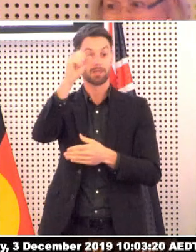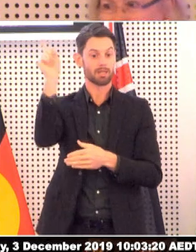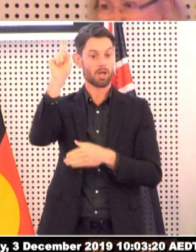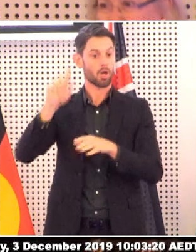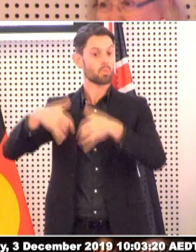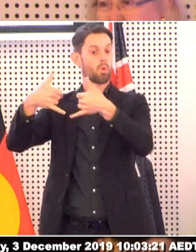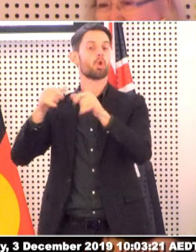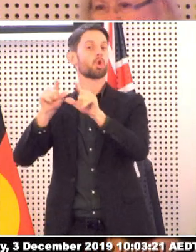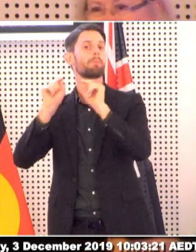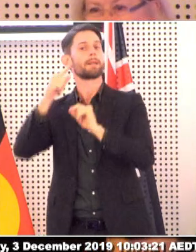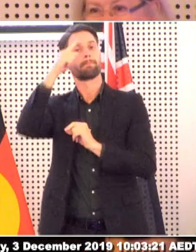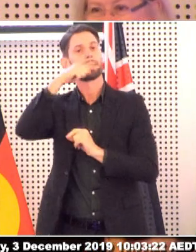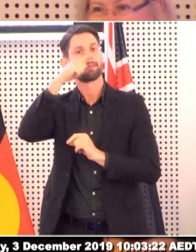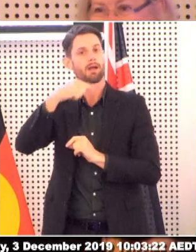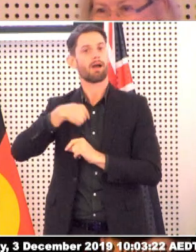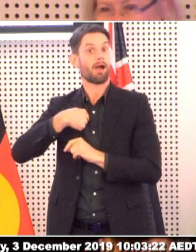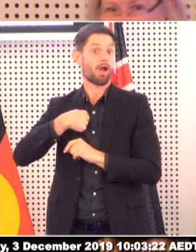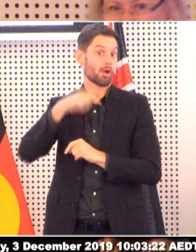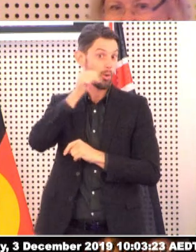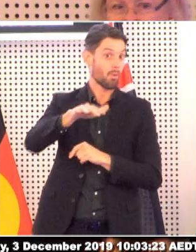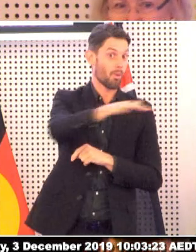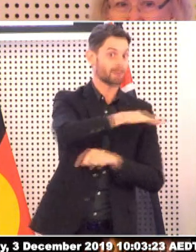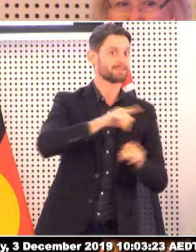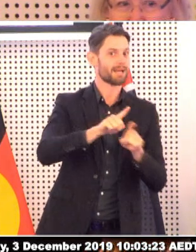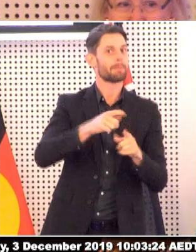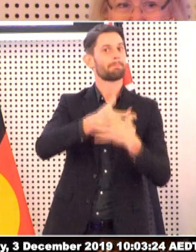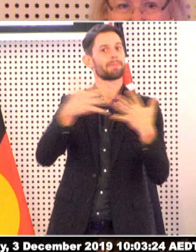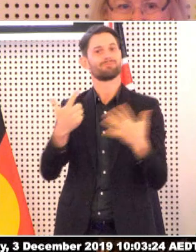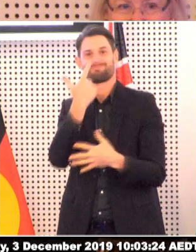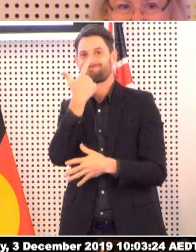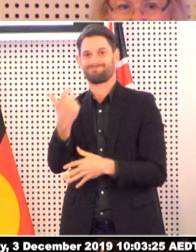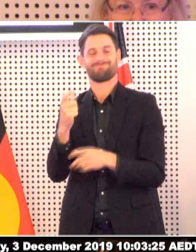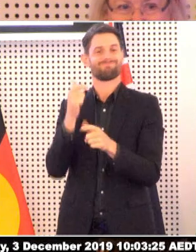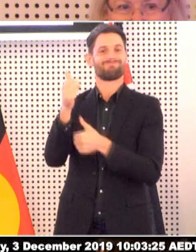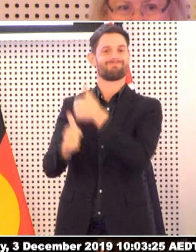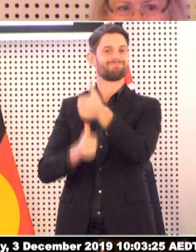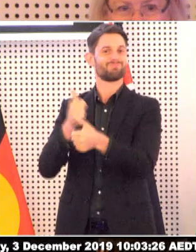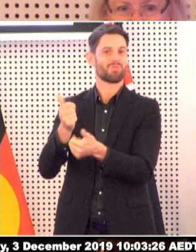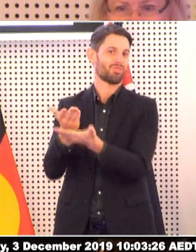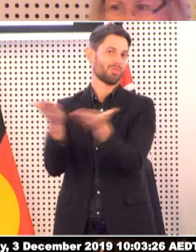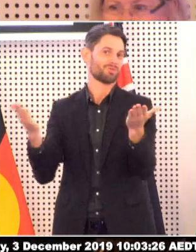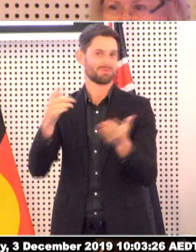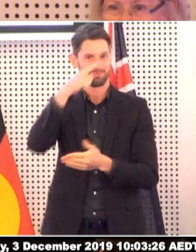convey to them the good wishes of everyone who is in this room or who is following this hearing.